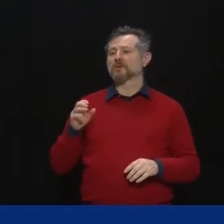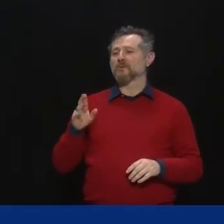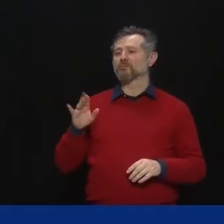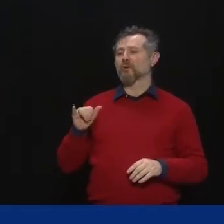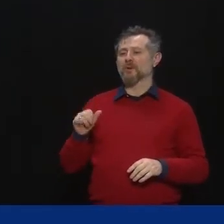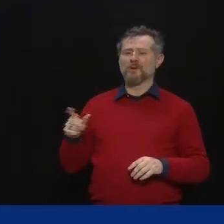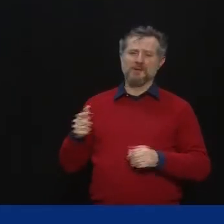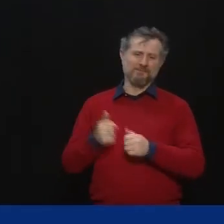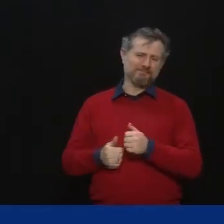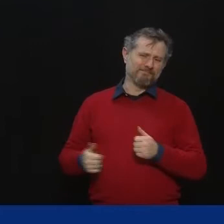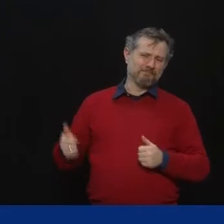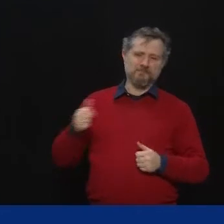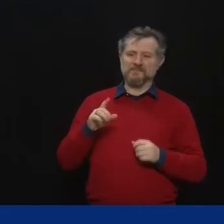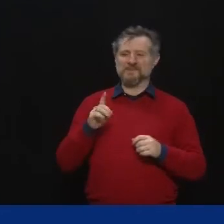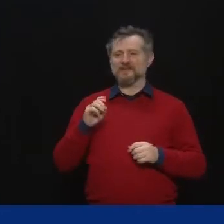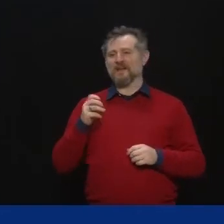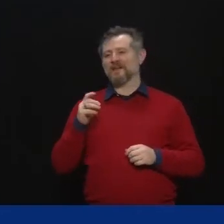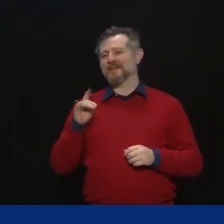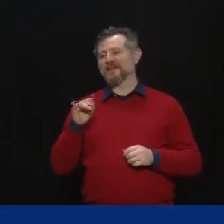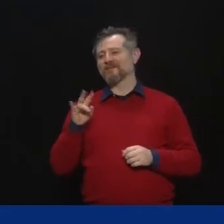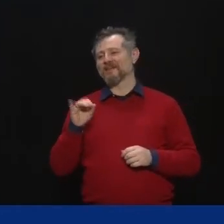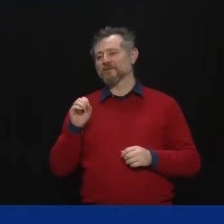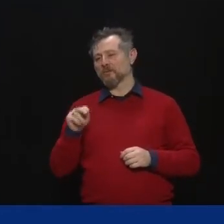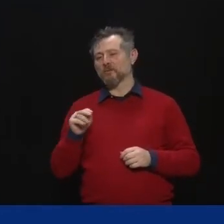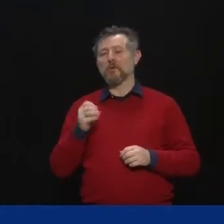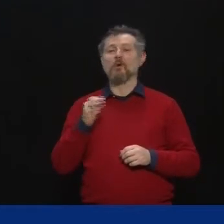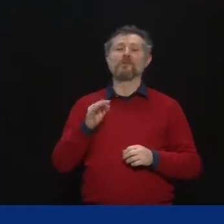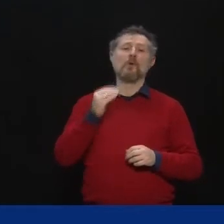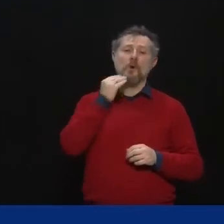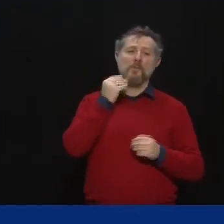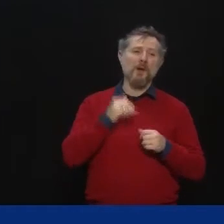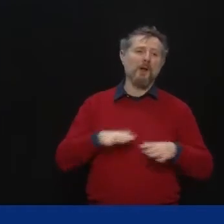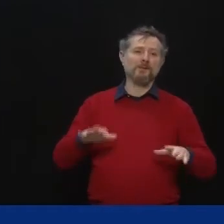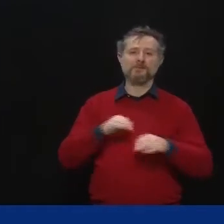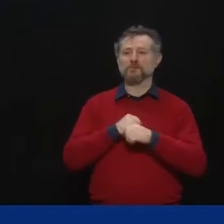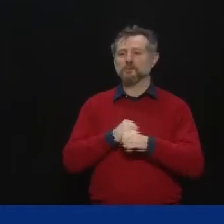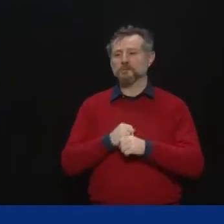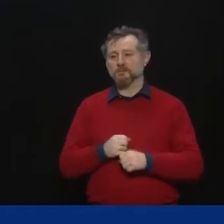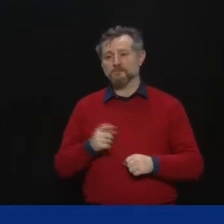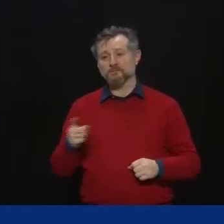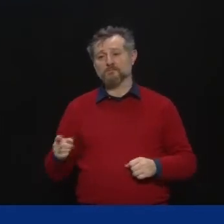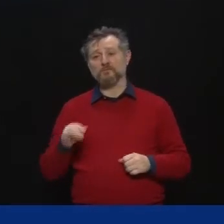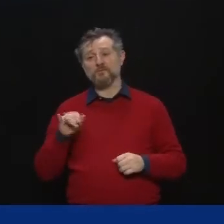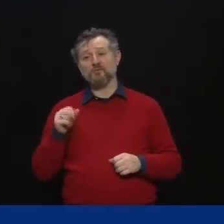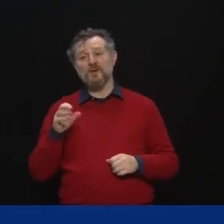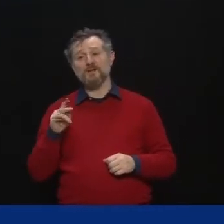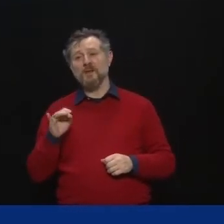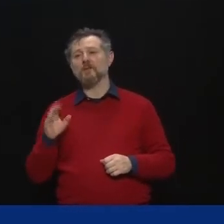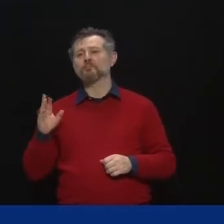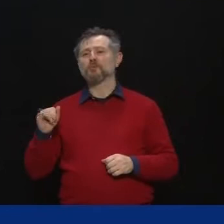I WANT TO TURN IT OVER TO THE CRISIS MANAGERS RIGHT NOW. THAT WOULD BE KATHRYN GARCIA AND JACKIE BRAY.